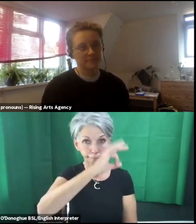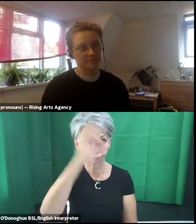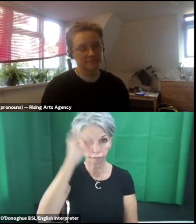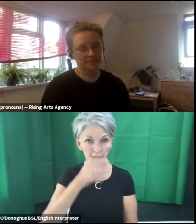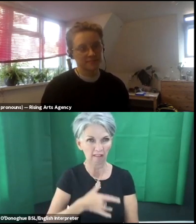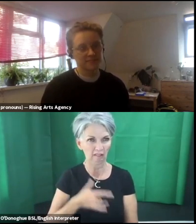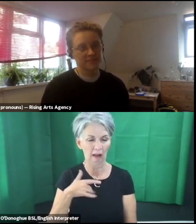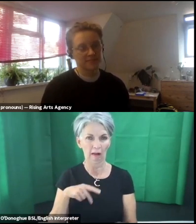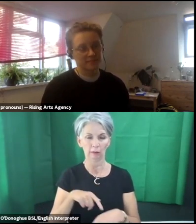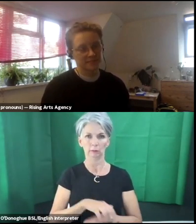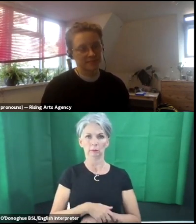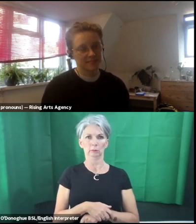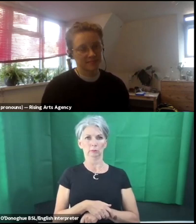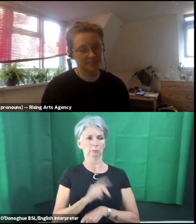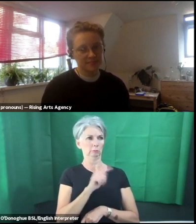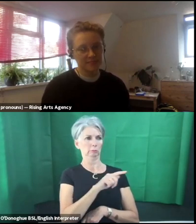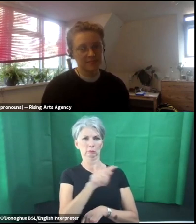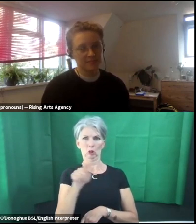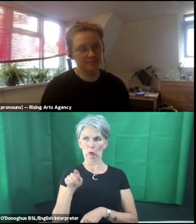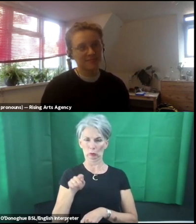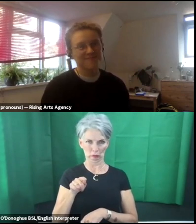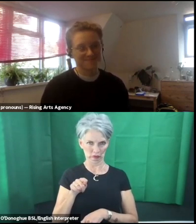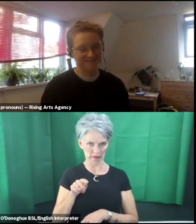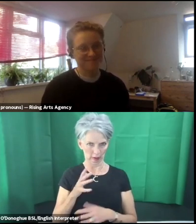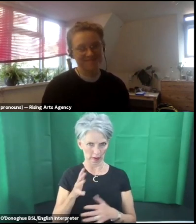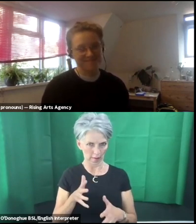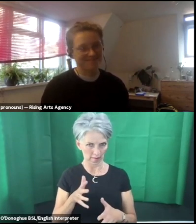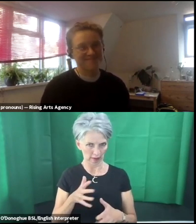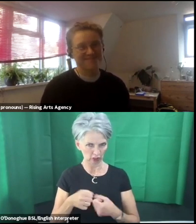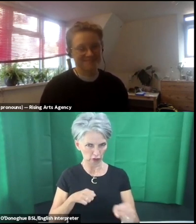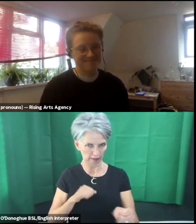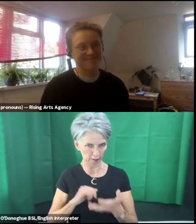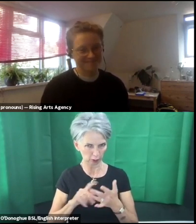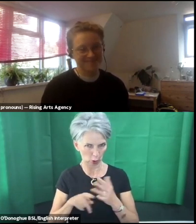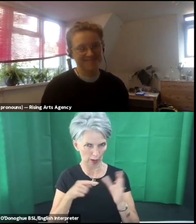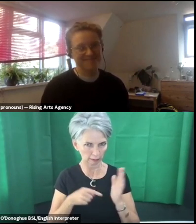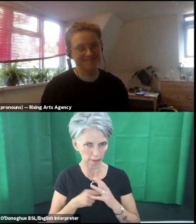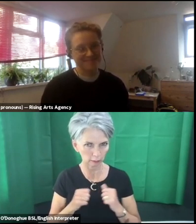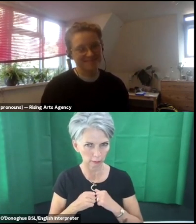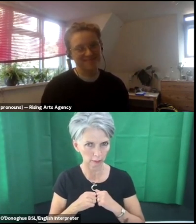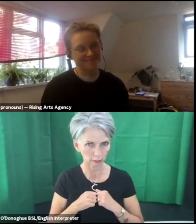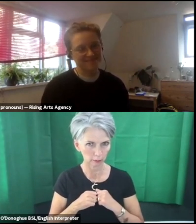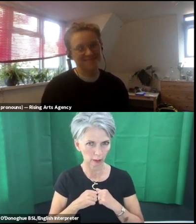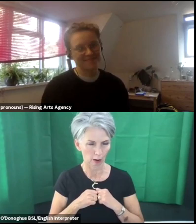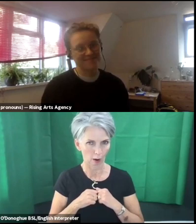in a room with a lot of people that had degrees from SOAS and they were all just ultra-lefting each other out.